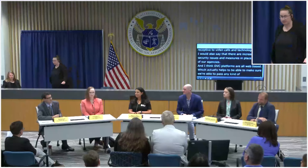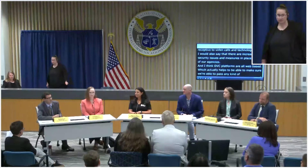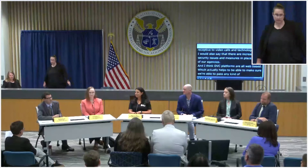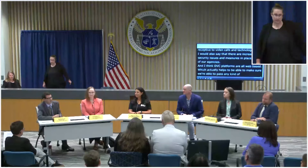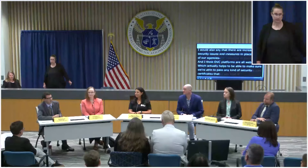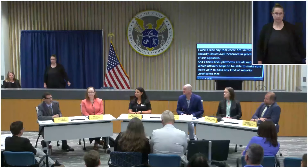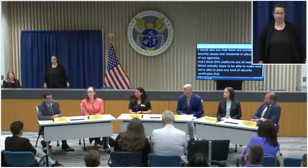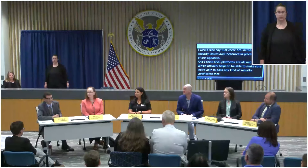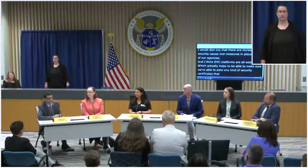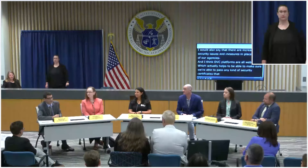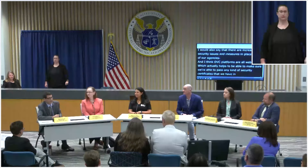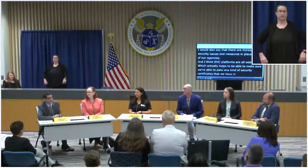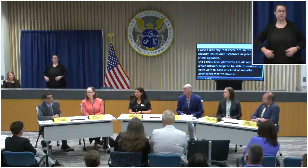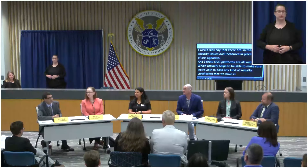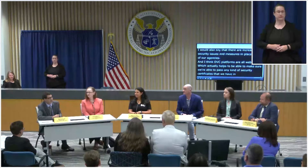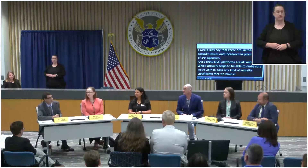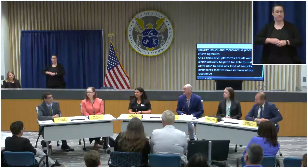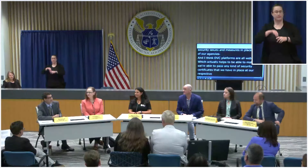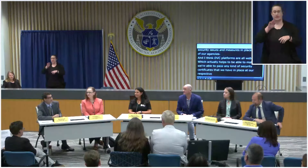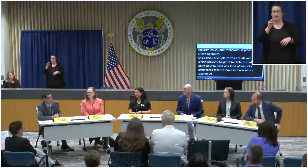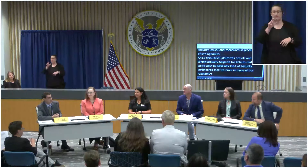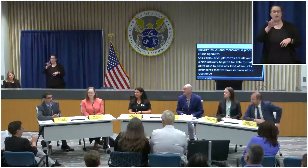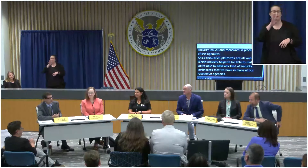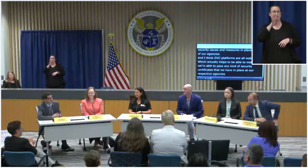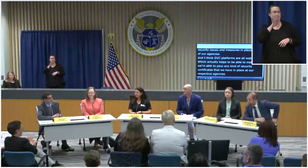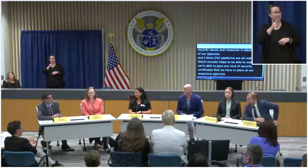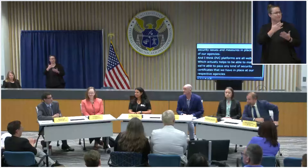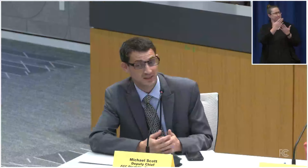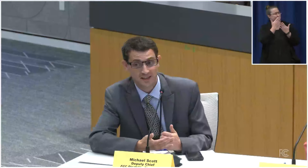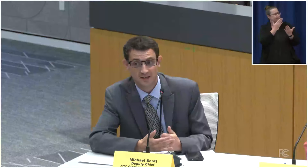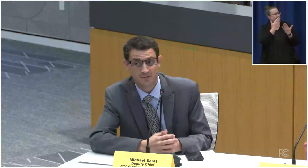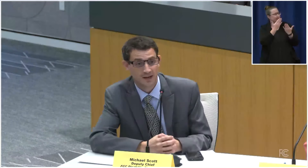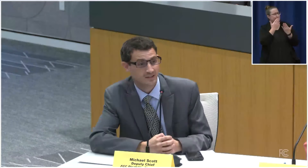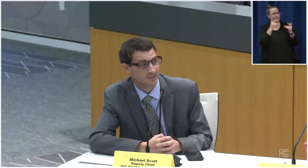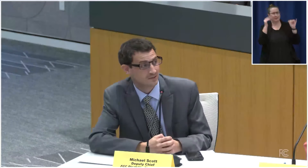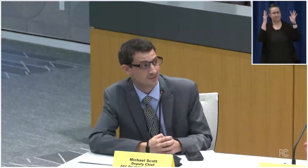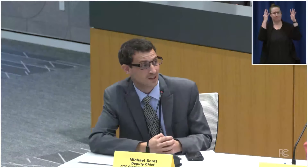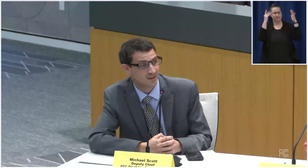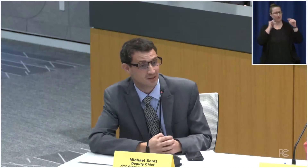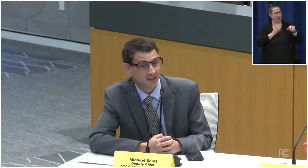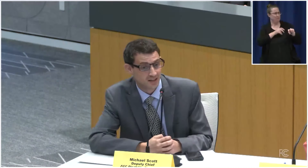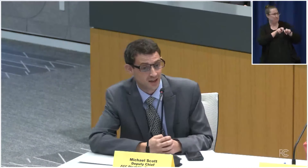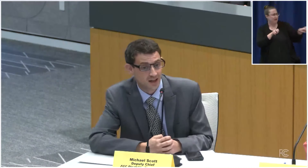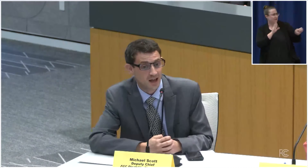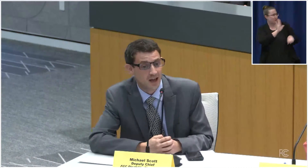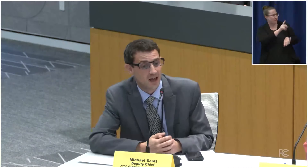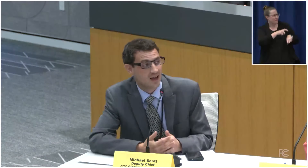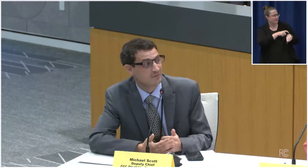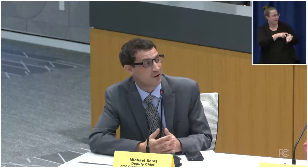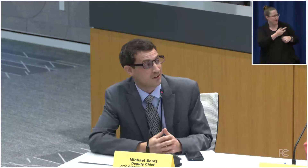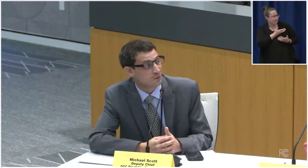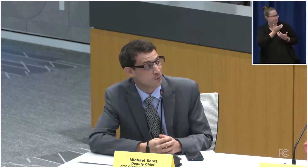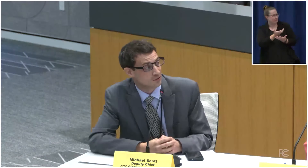TO PASS ANY KIND OF SECURITY CERTIFICATES THAT WE HAVE IN PLACE AT OUR RESPECTIVE AGENCIES. WITH THAT, I THANK YOU ALL.